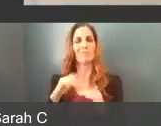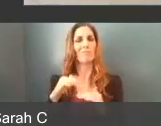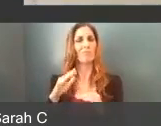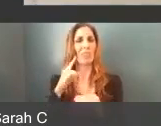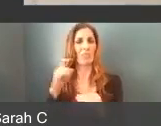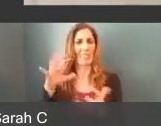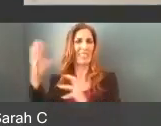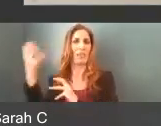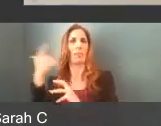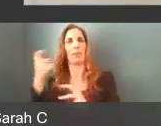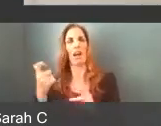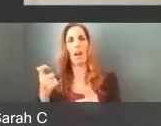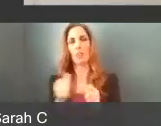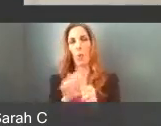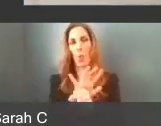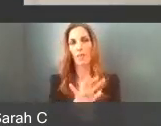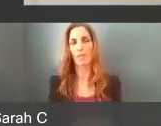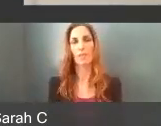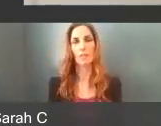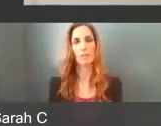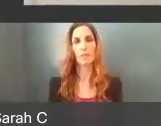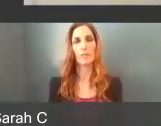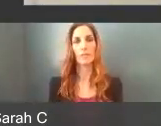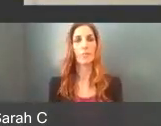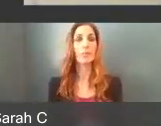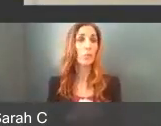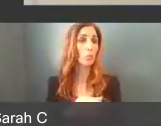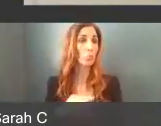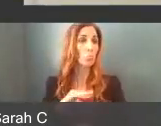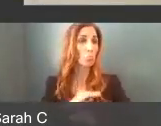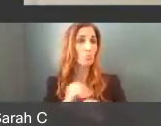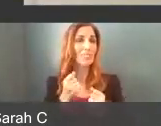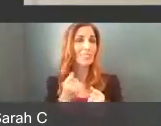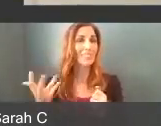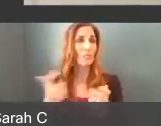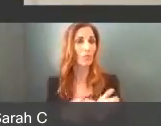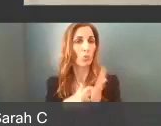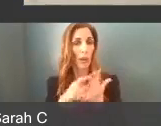while also meeting several criteria that was listed on the application site. I want